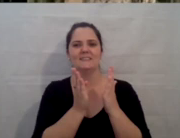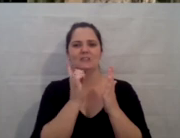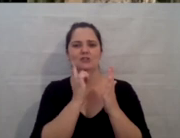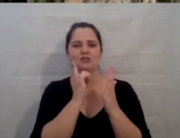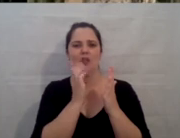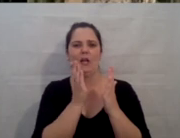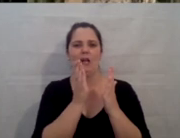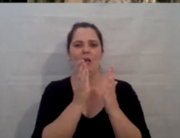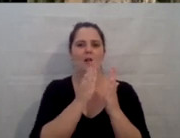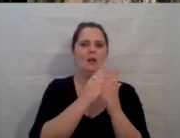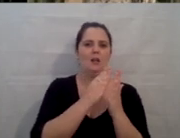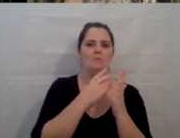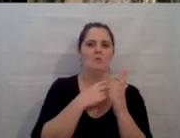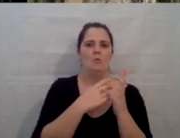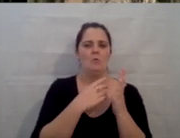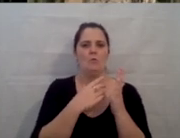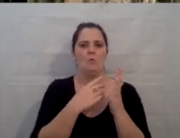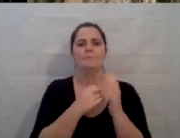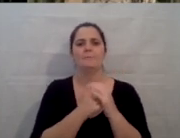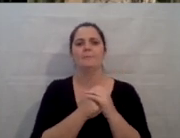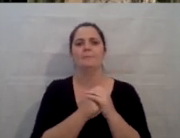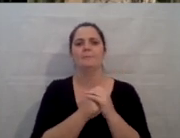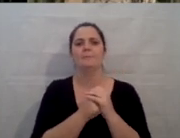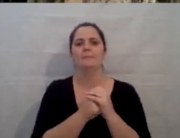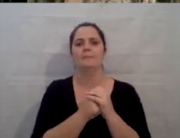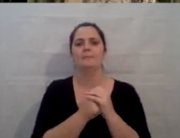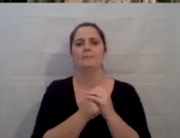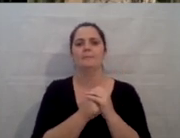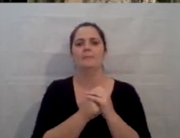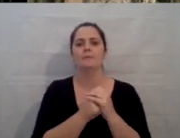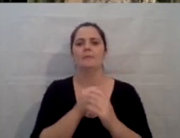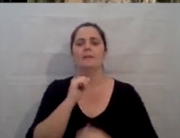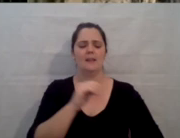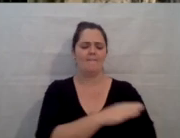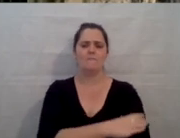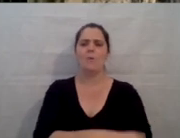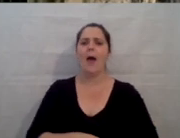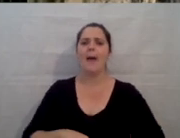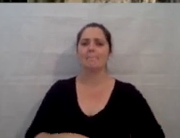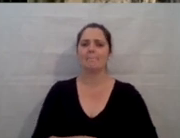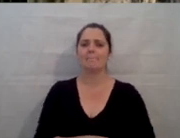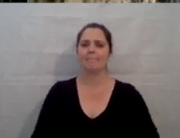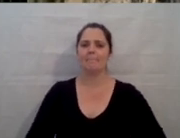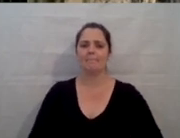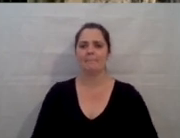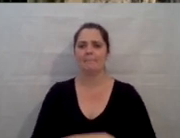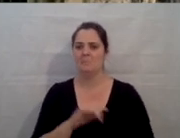there to the angle of the arm. I'm going to check the angle of his forearm, my angle of forearm is right on the money, that's looking pretty good.